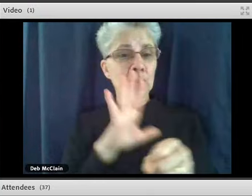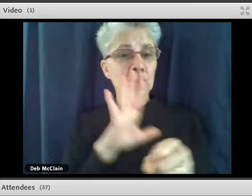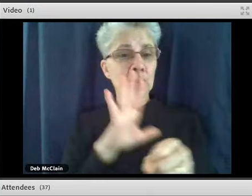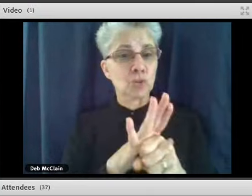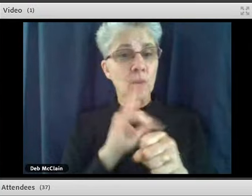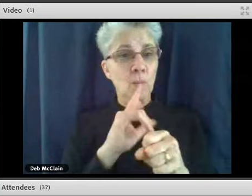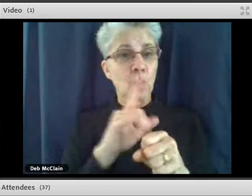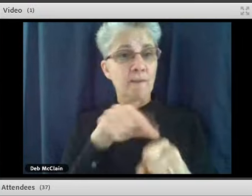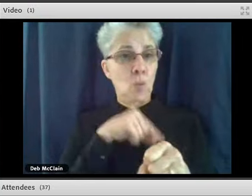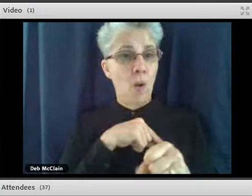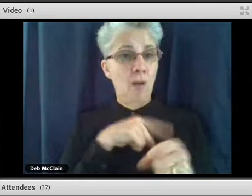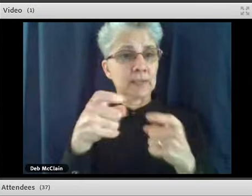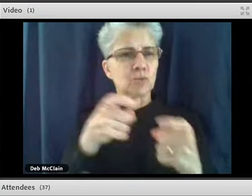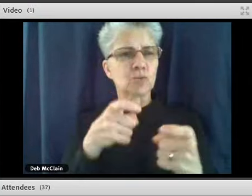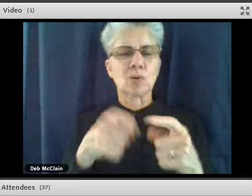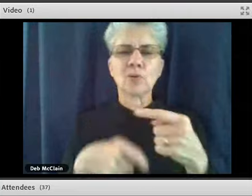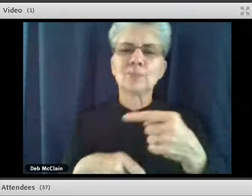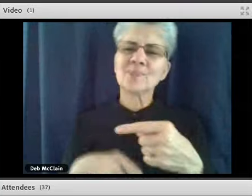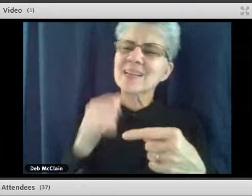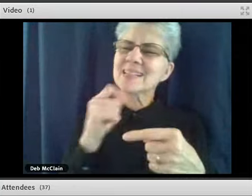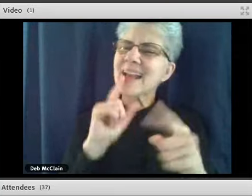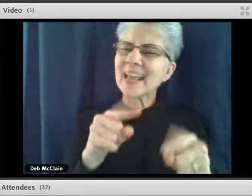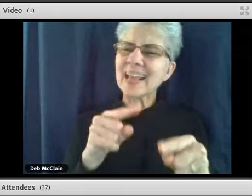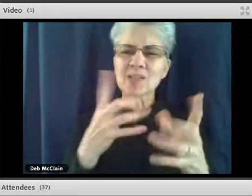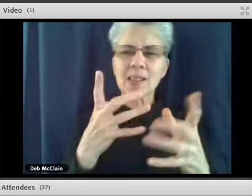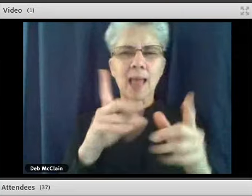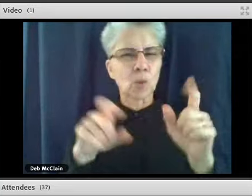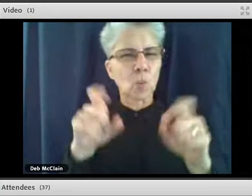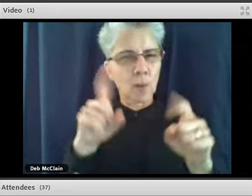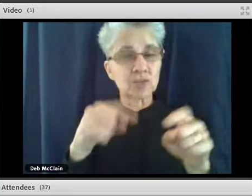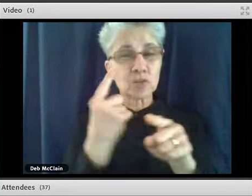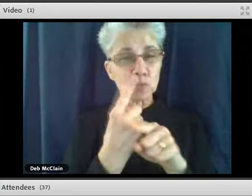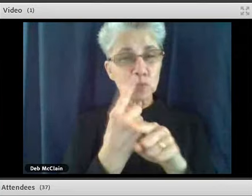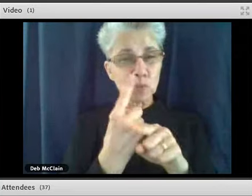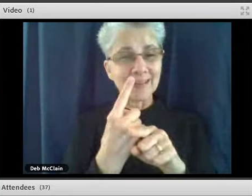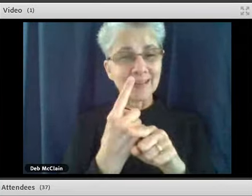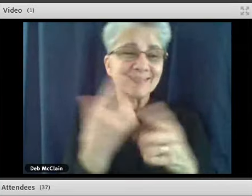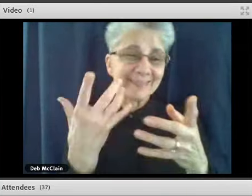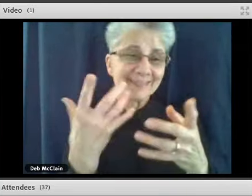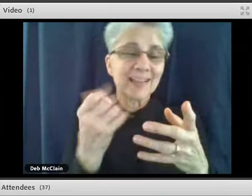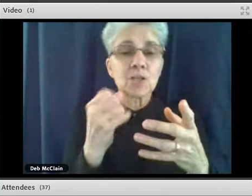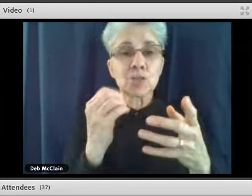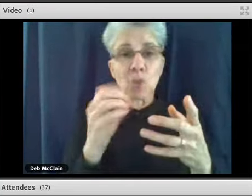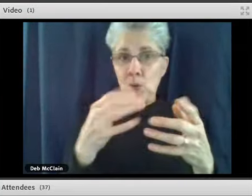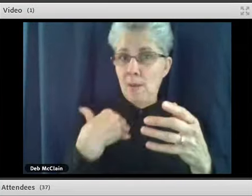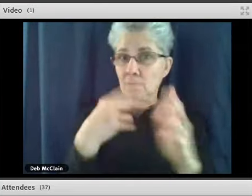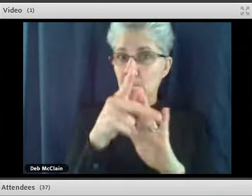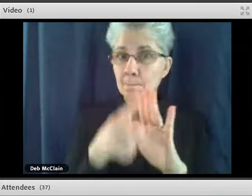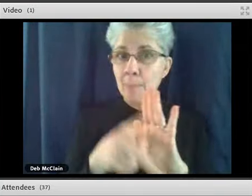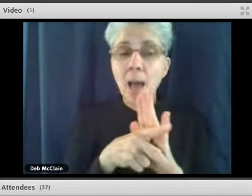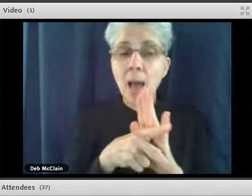How will it be provided? How will you ensure quality control? Again, there's not answers here. There's just a lot of questions. Right?